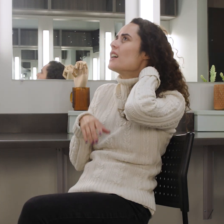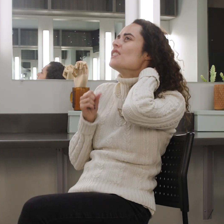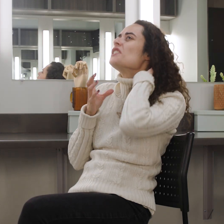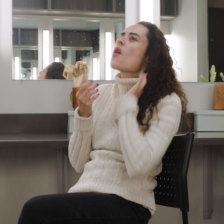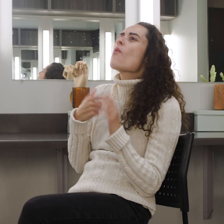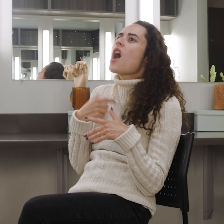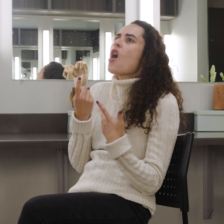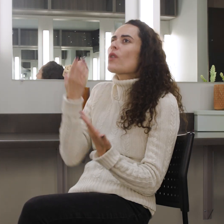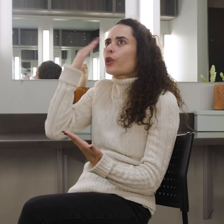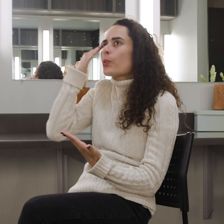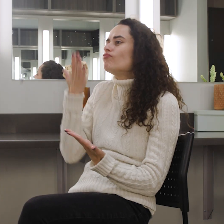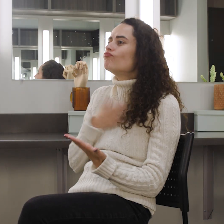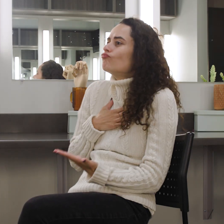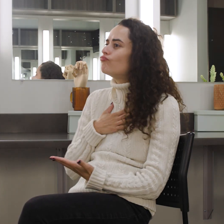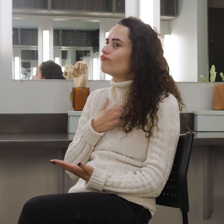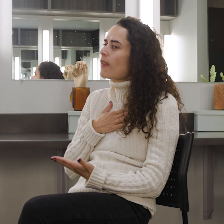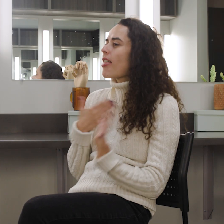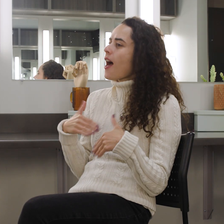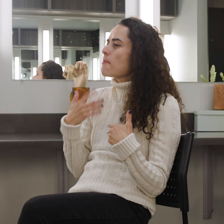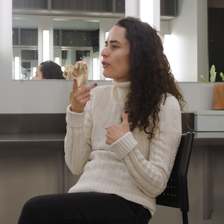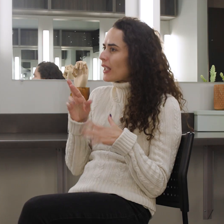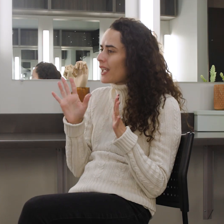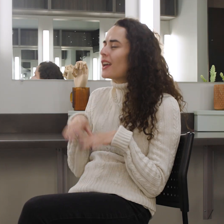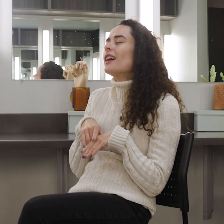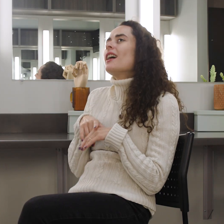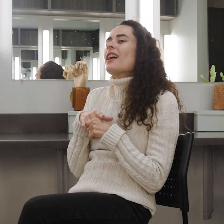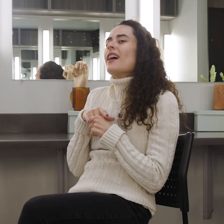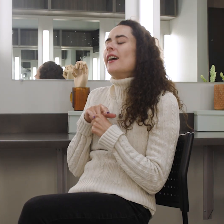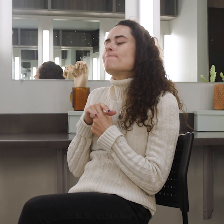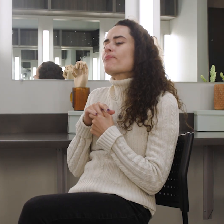So I always knew confidently, “Yeah, I’m Puerto Rican!”